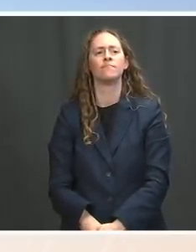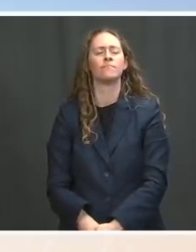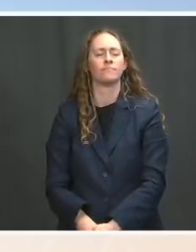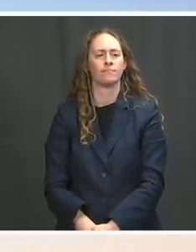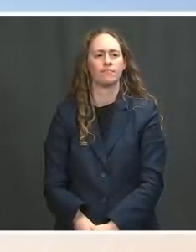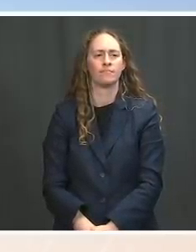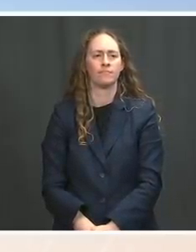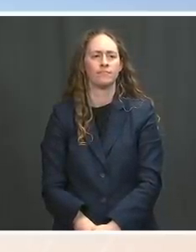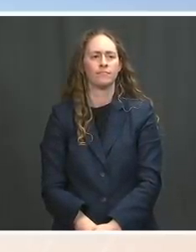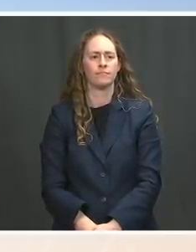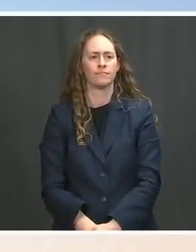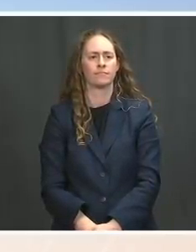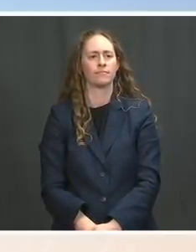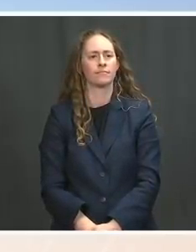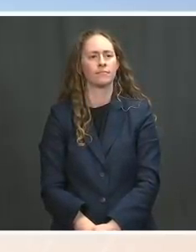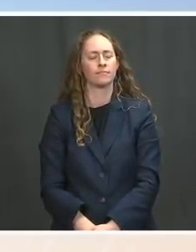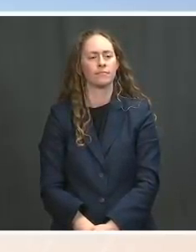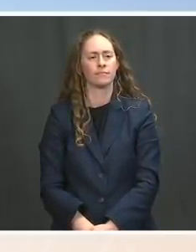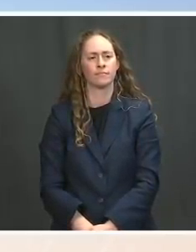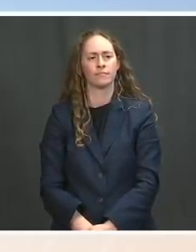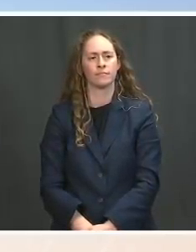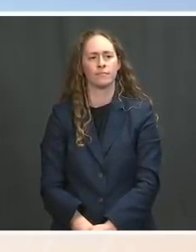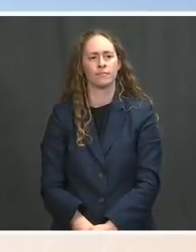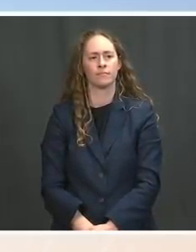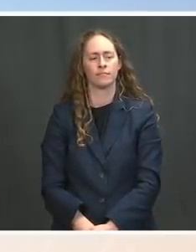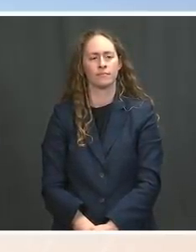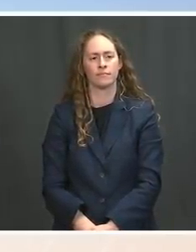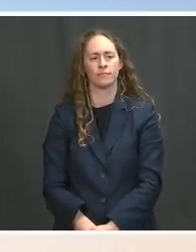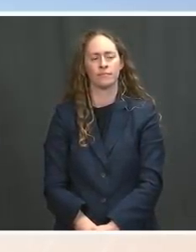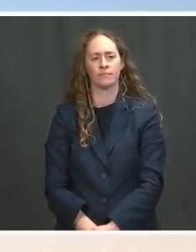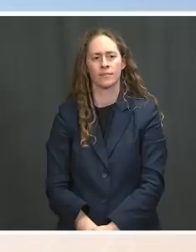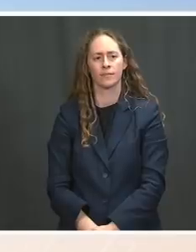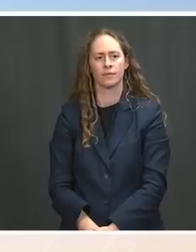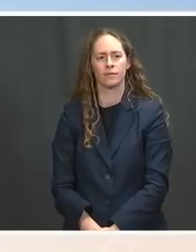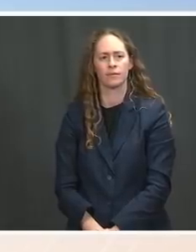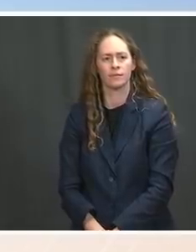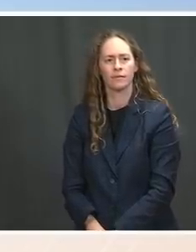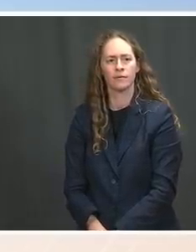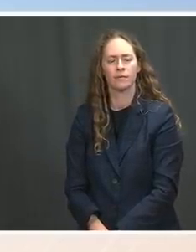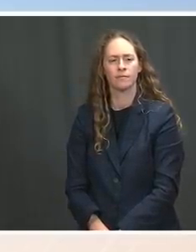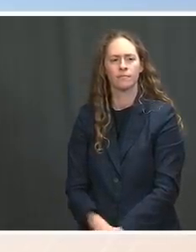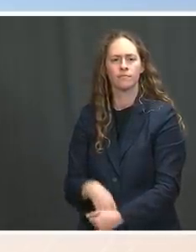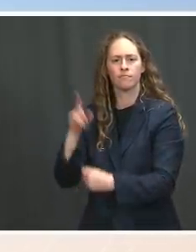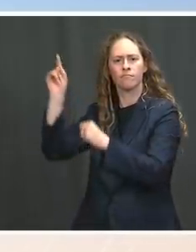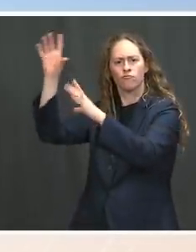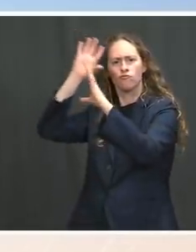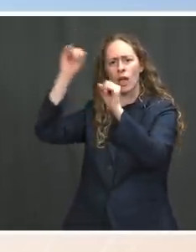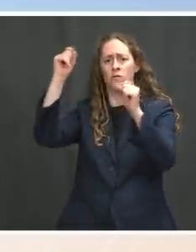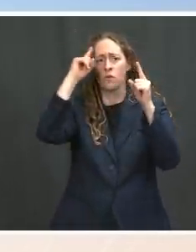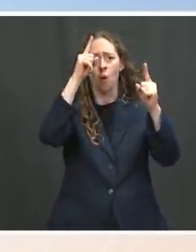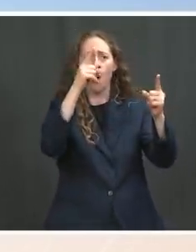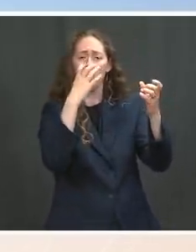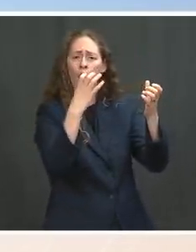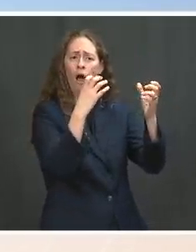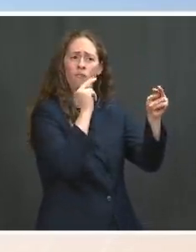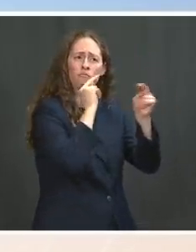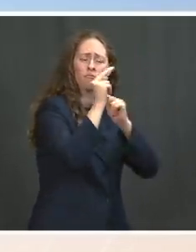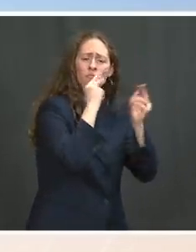he's looking for consensus on a compromise, what points did he bring to the meeting on which he is willing to compromise?